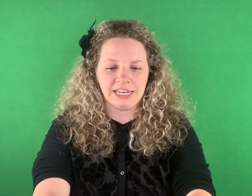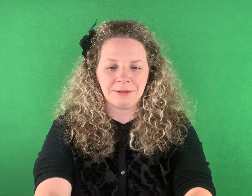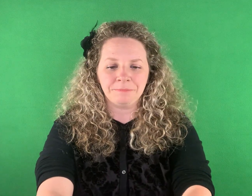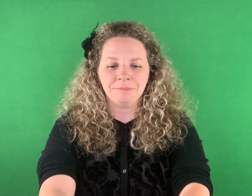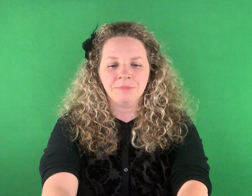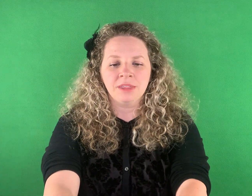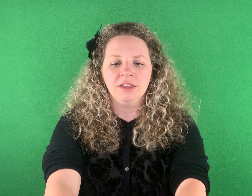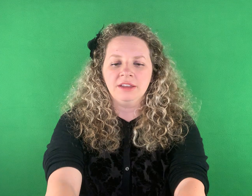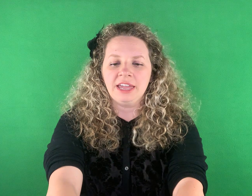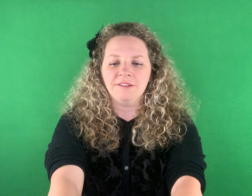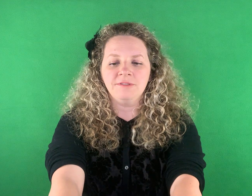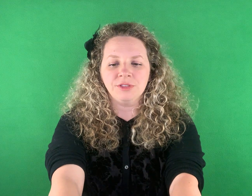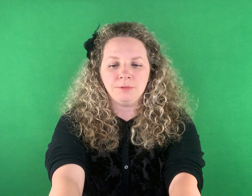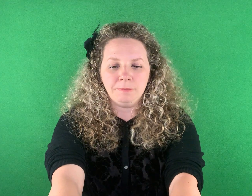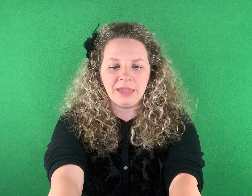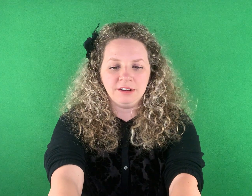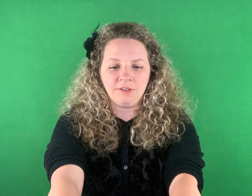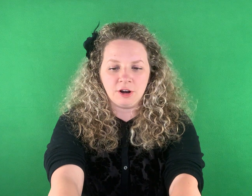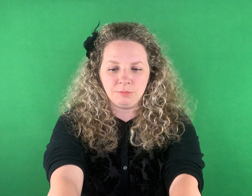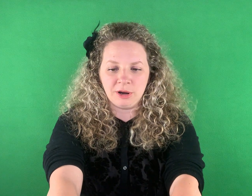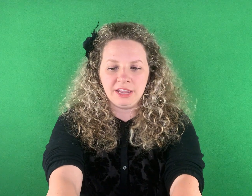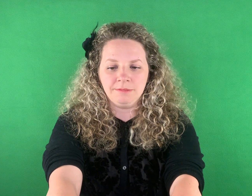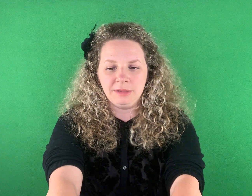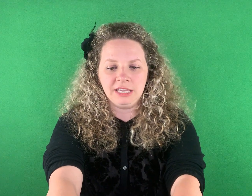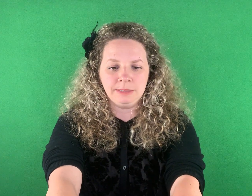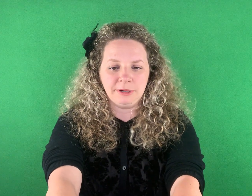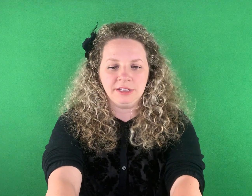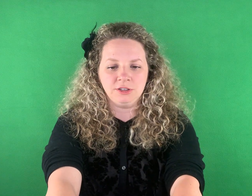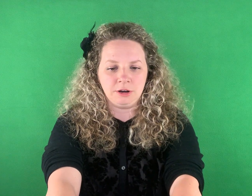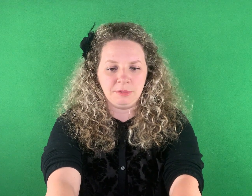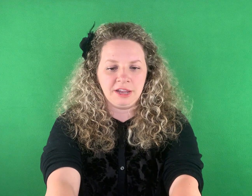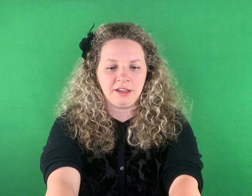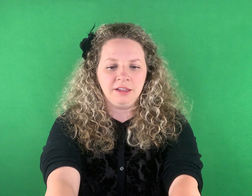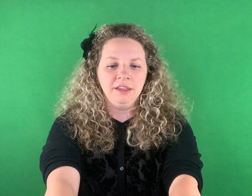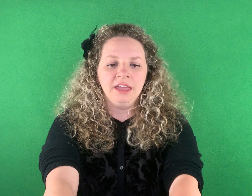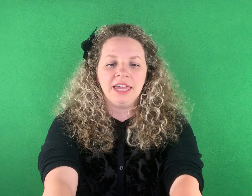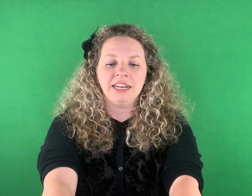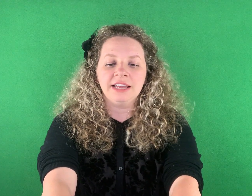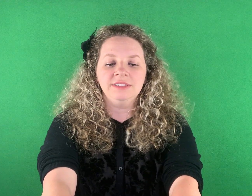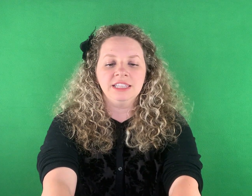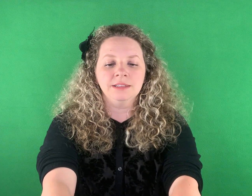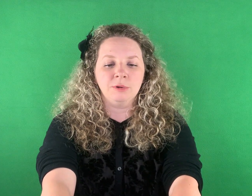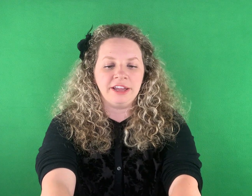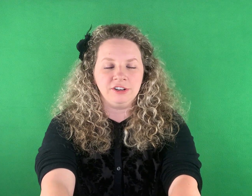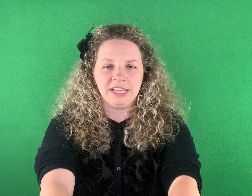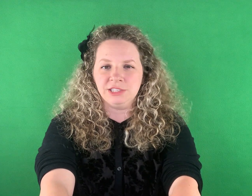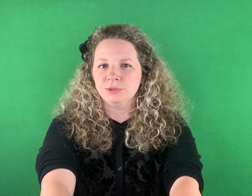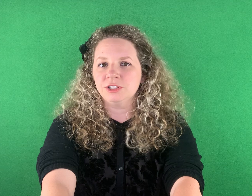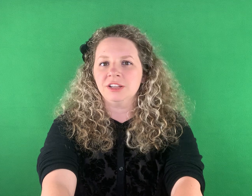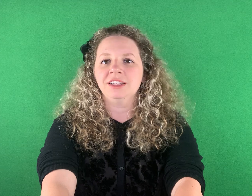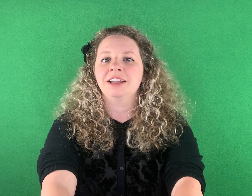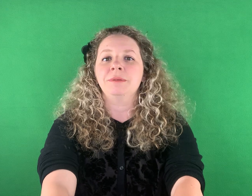Okay. “I felt the pain of heartbreak.” ME EXPERIENCE HEARTBREAK “And I’ve seen the brighter days.” So it’s not talking